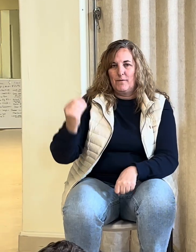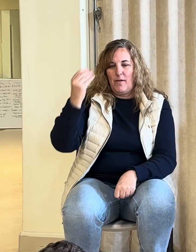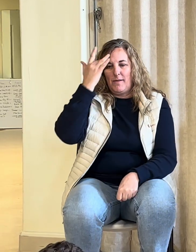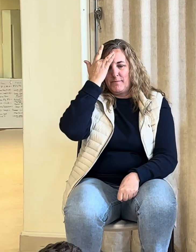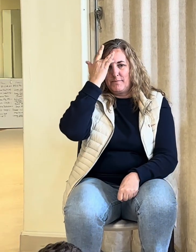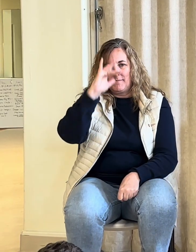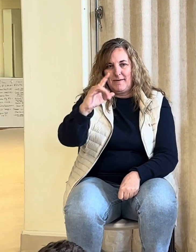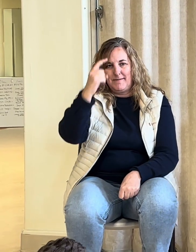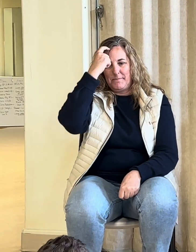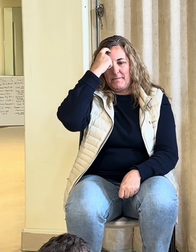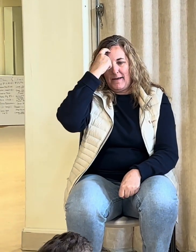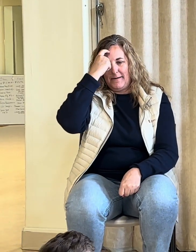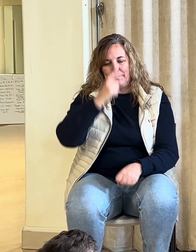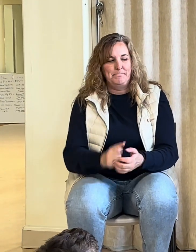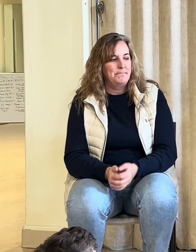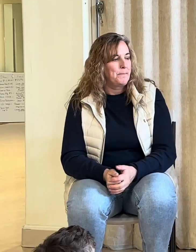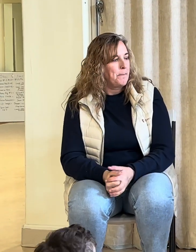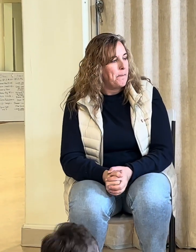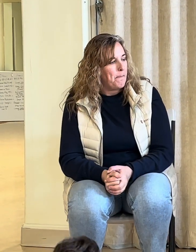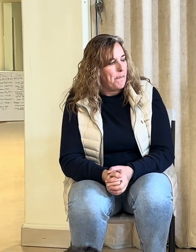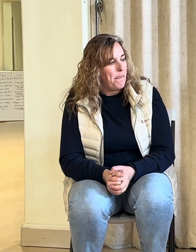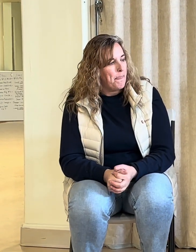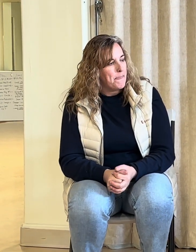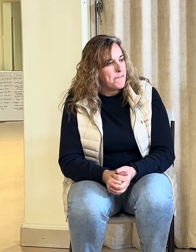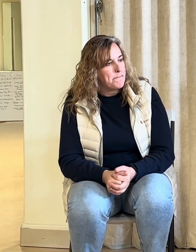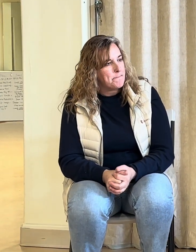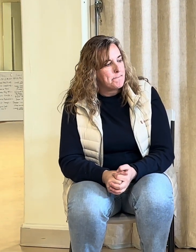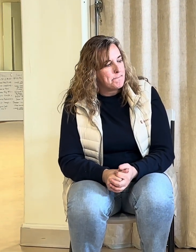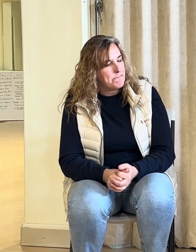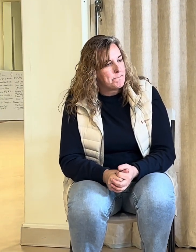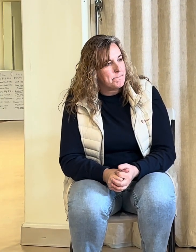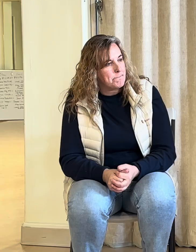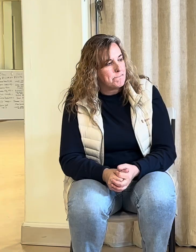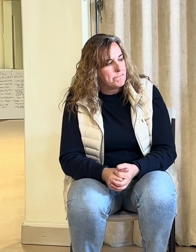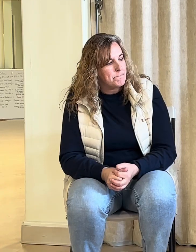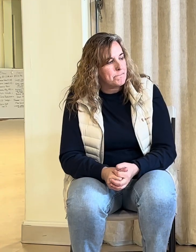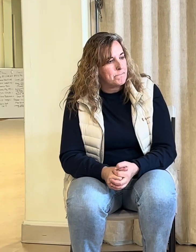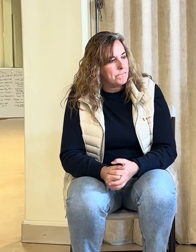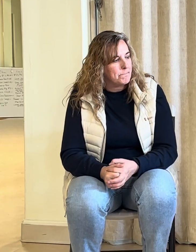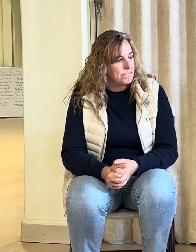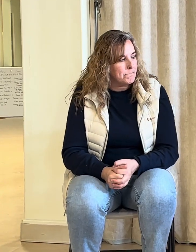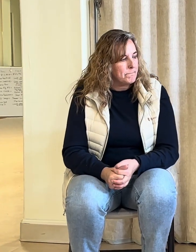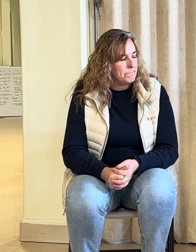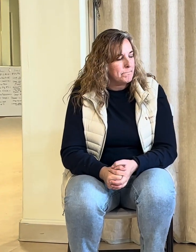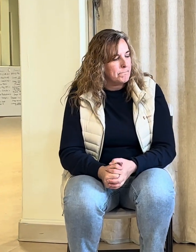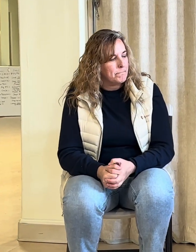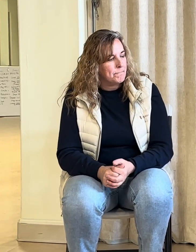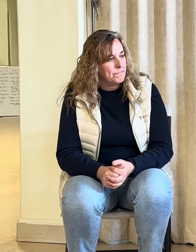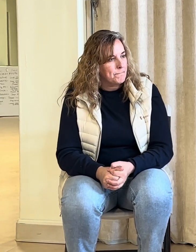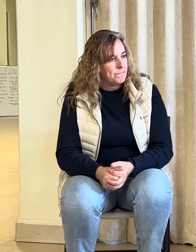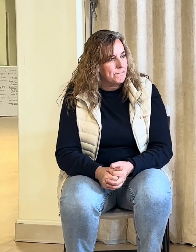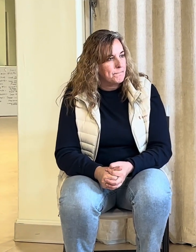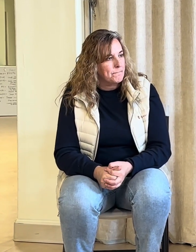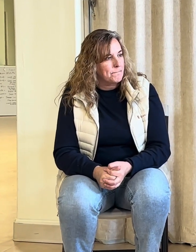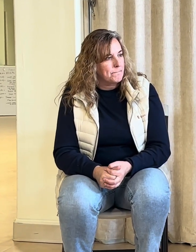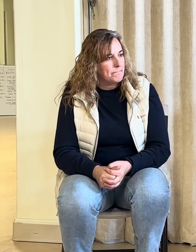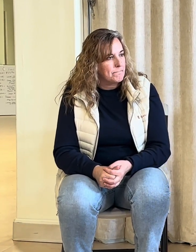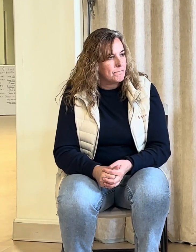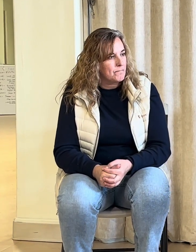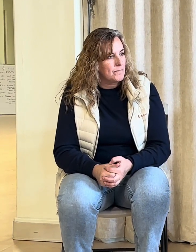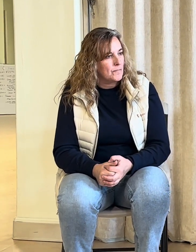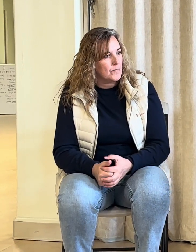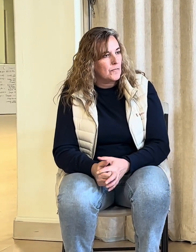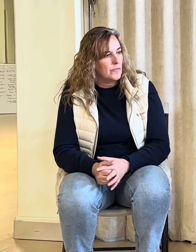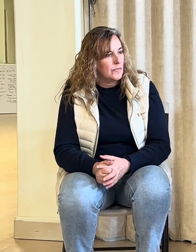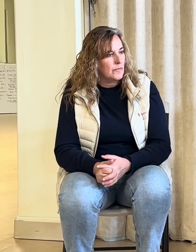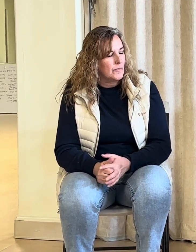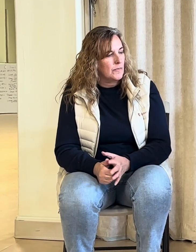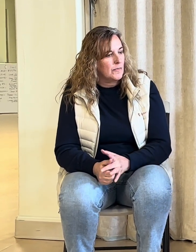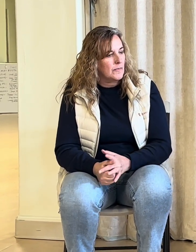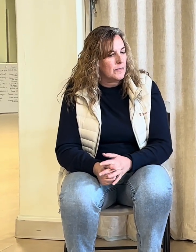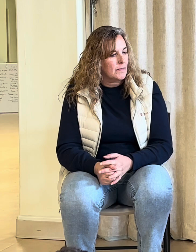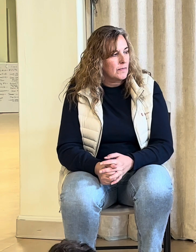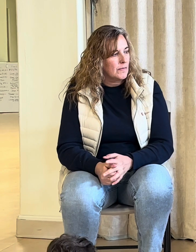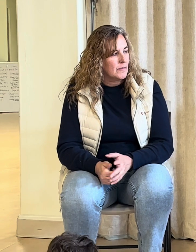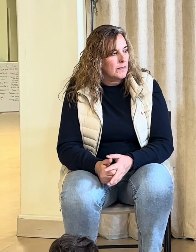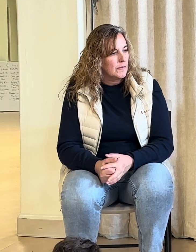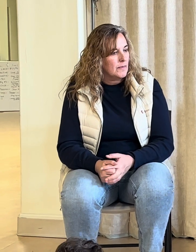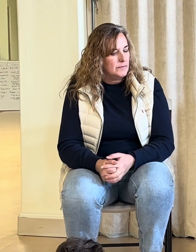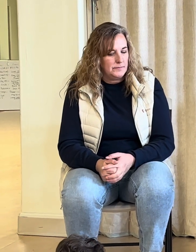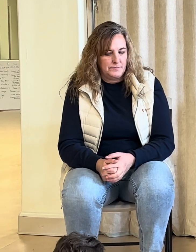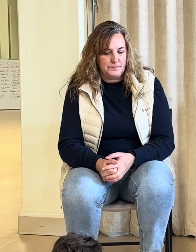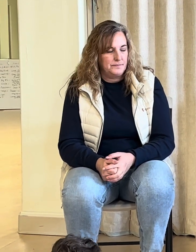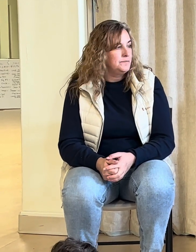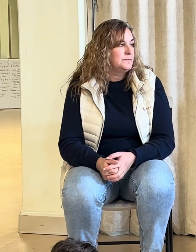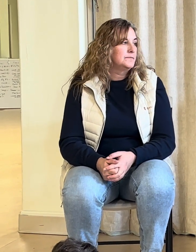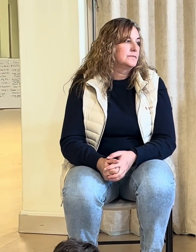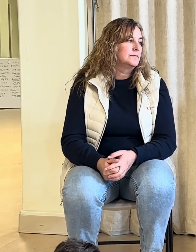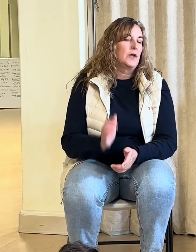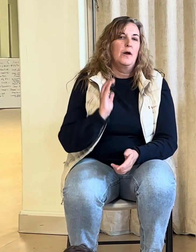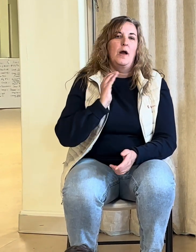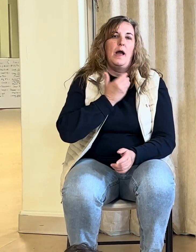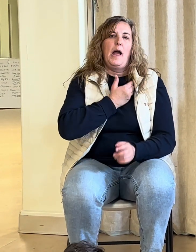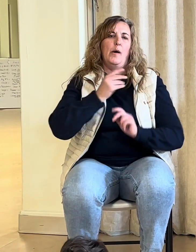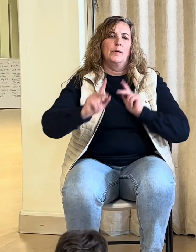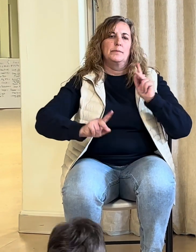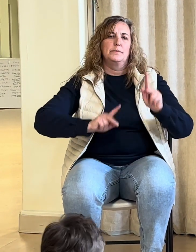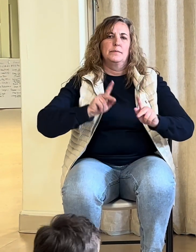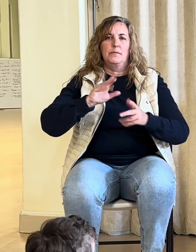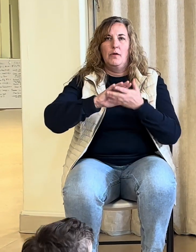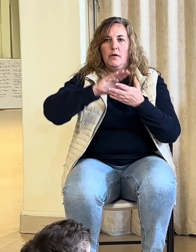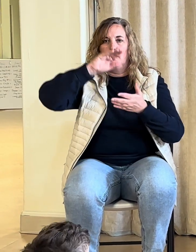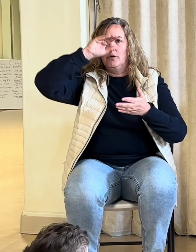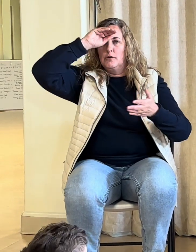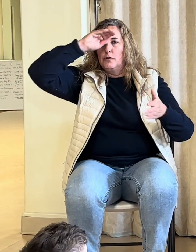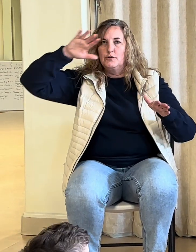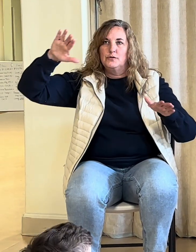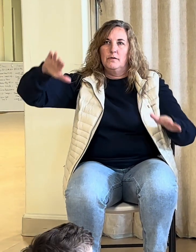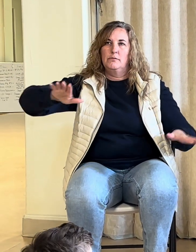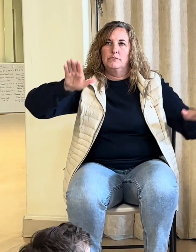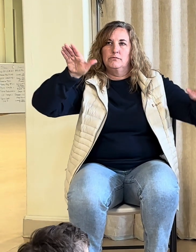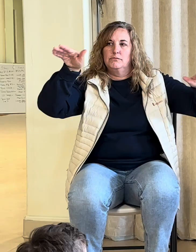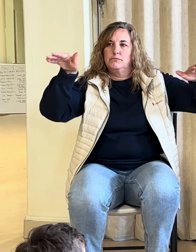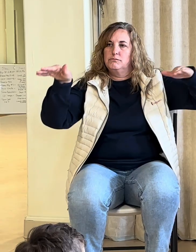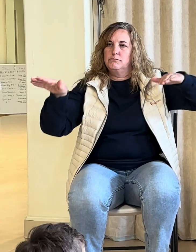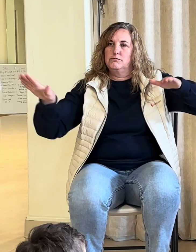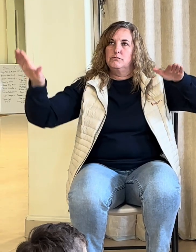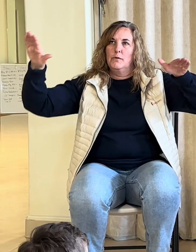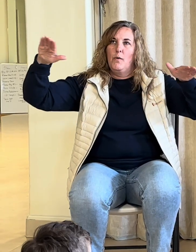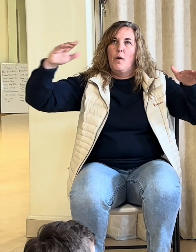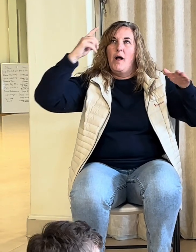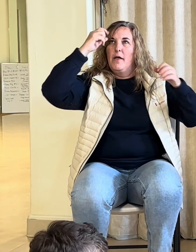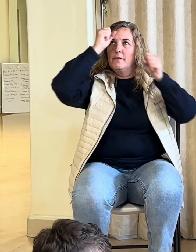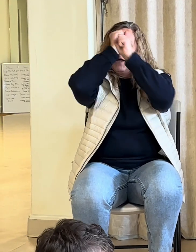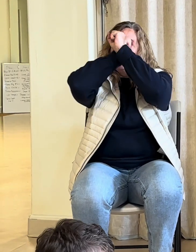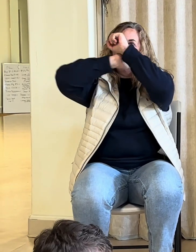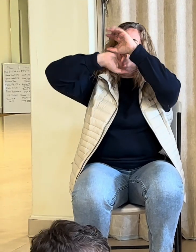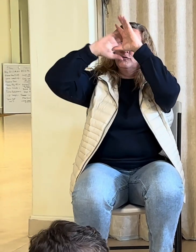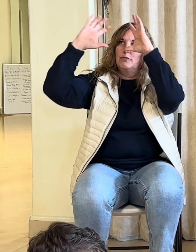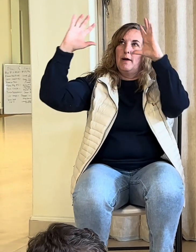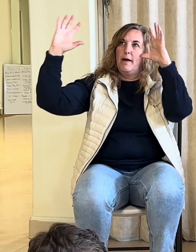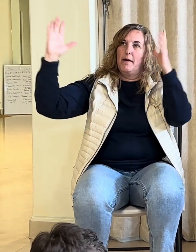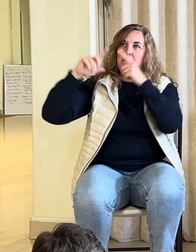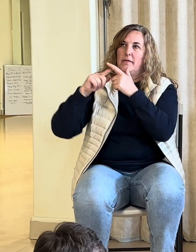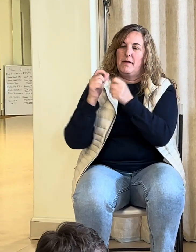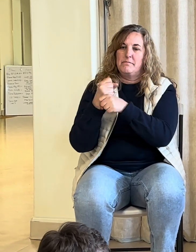mind. So our people learn to fly," she said. "They dreamed a thing and made it happen,